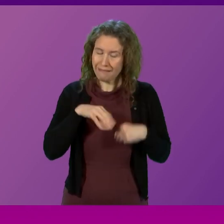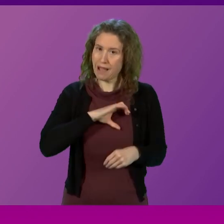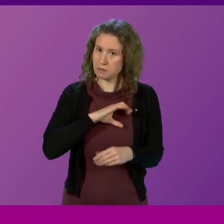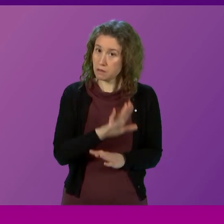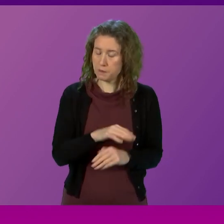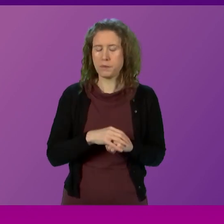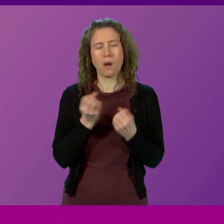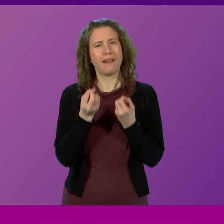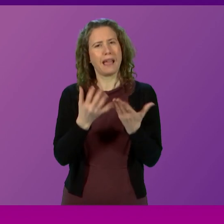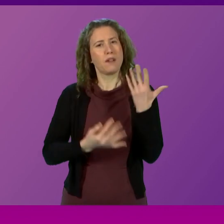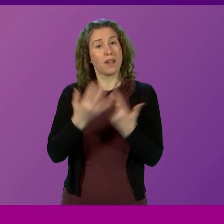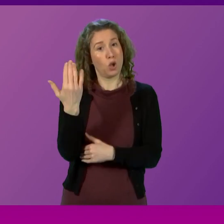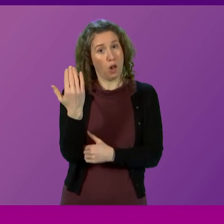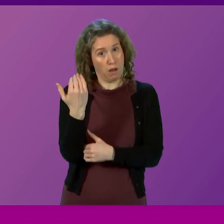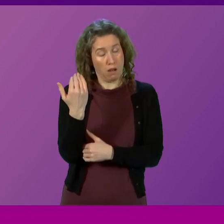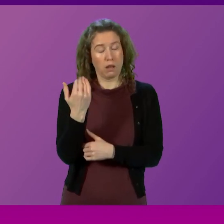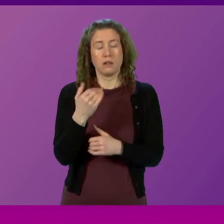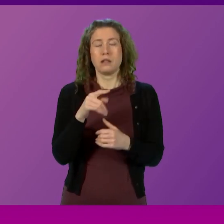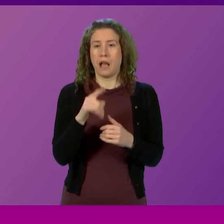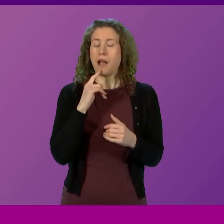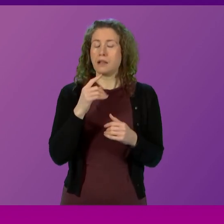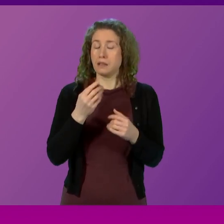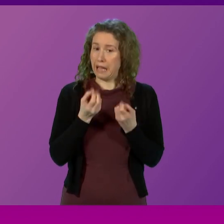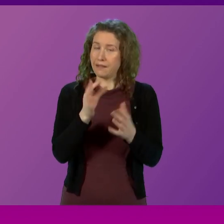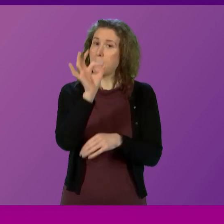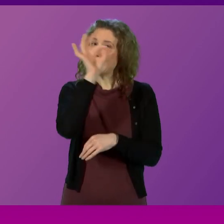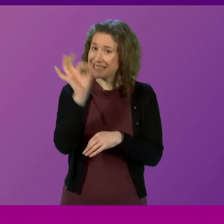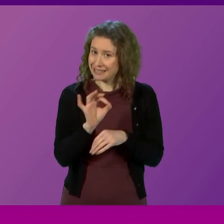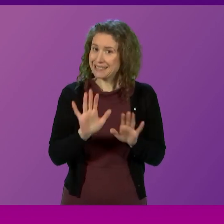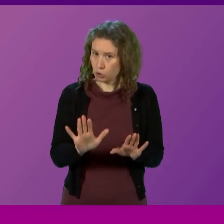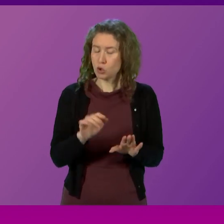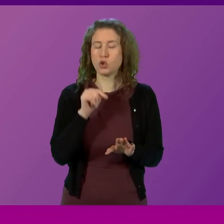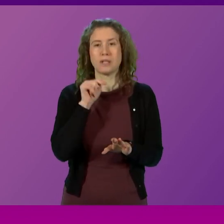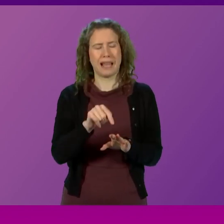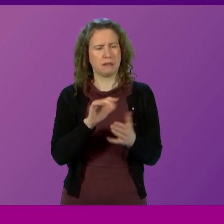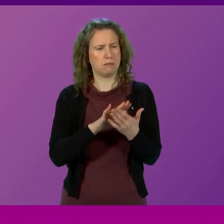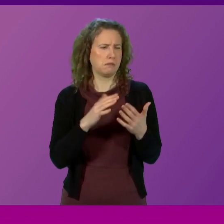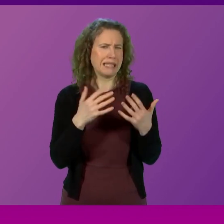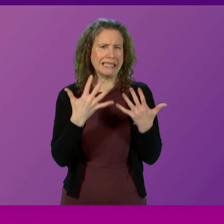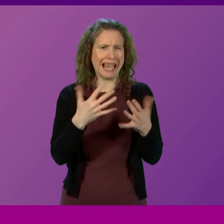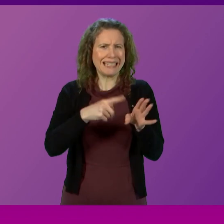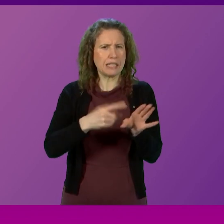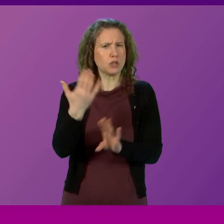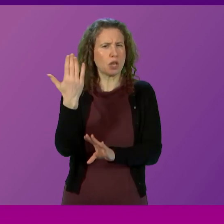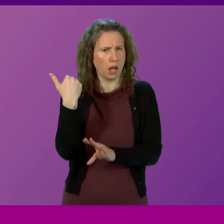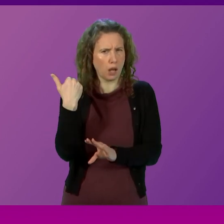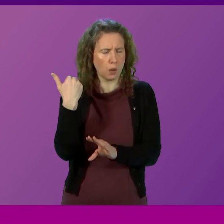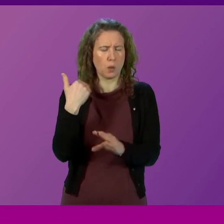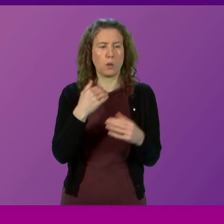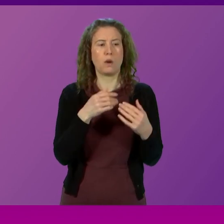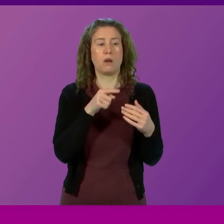The figure that I gave a moment ago was a percentage figure. On the 62-day